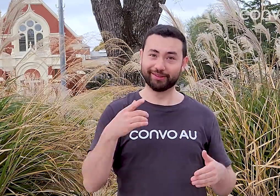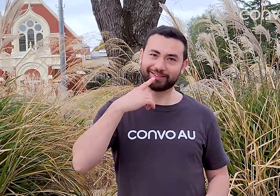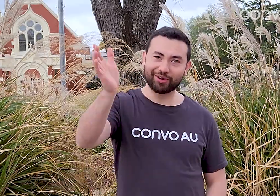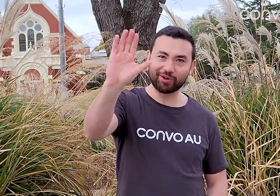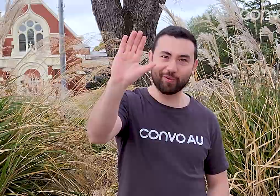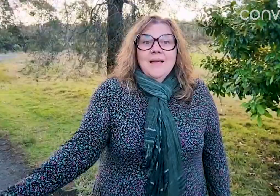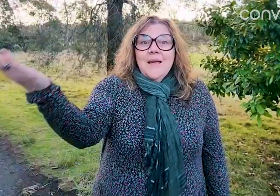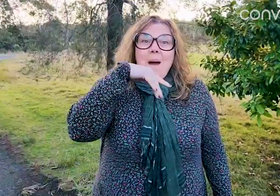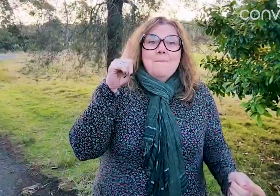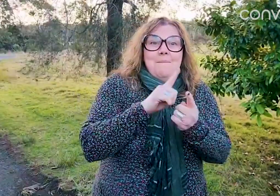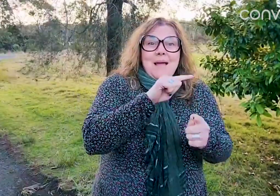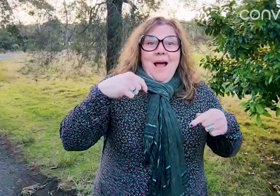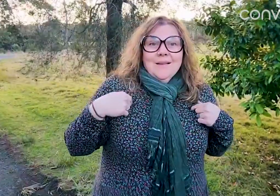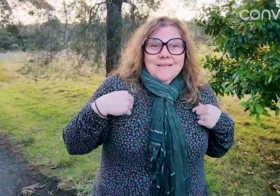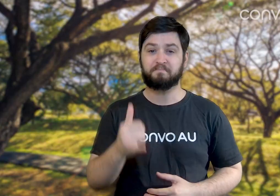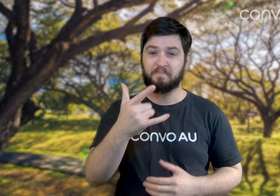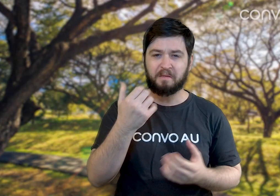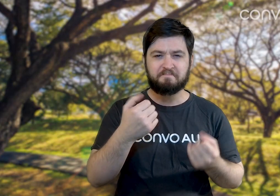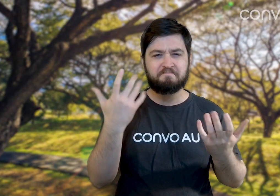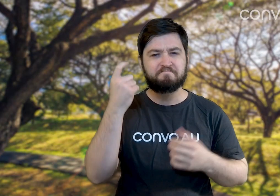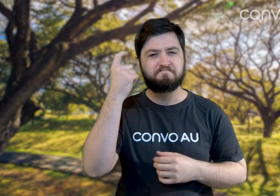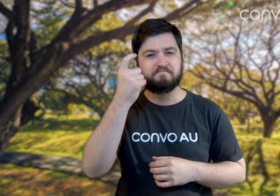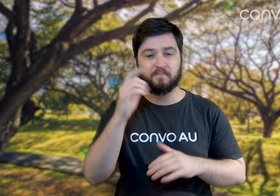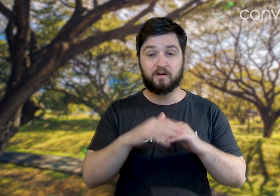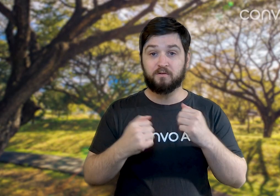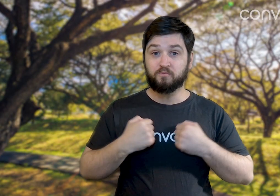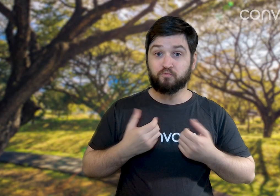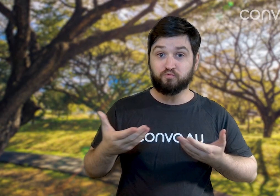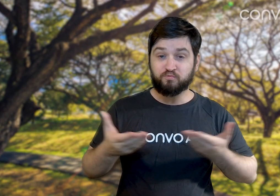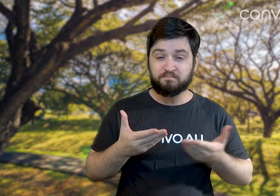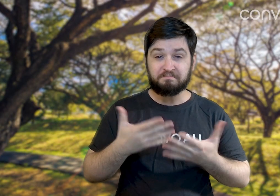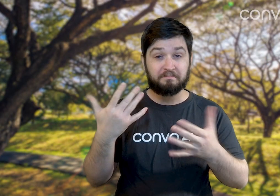Come say hello and meet us in person! If you're curious about our services